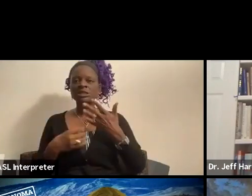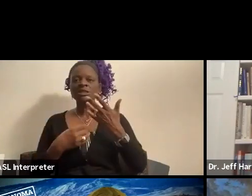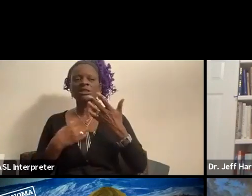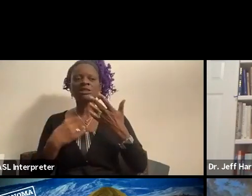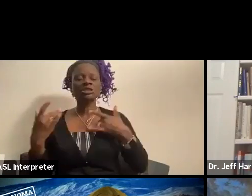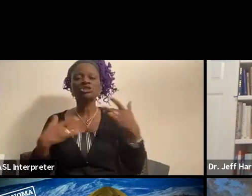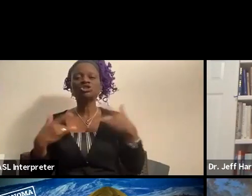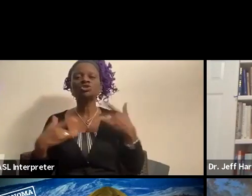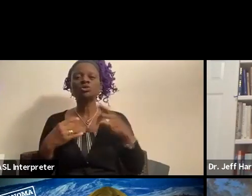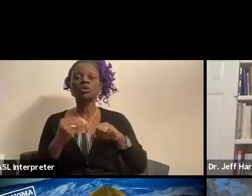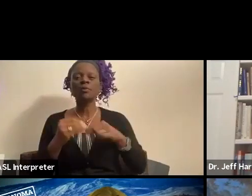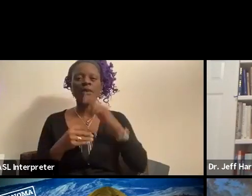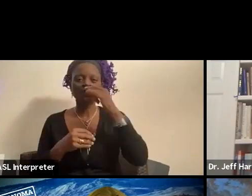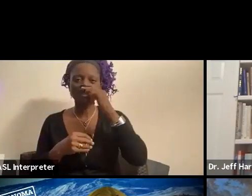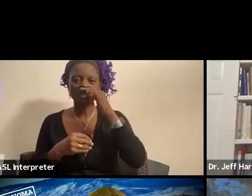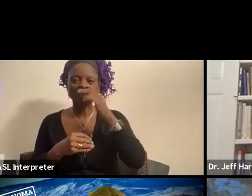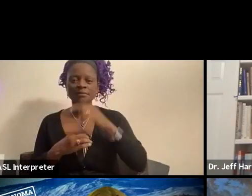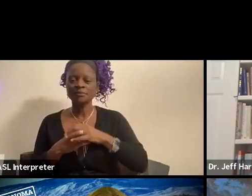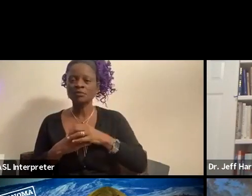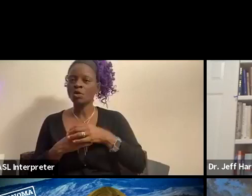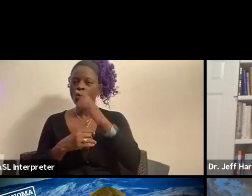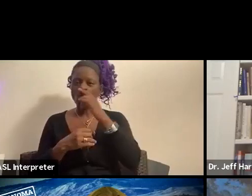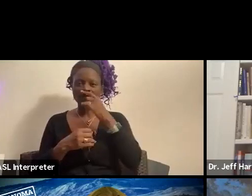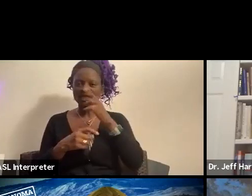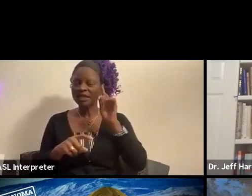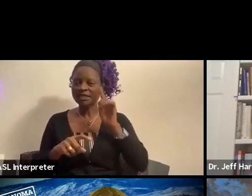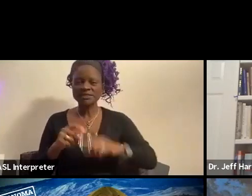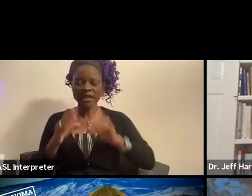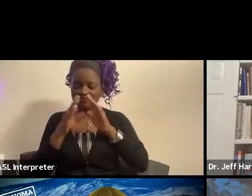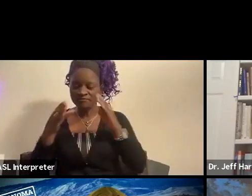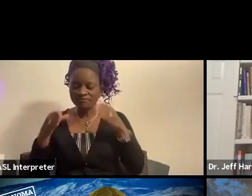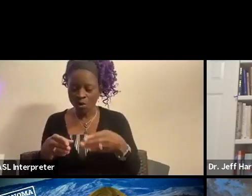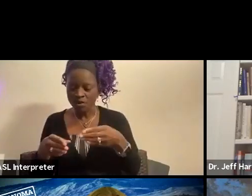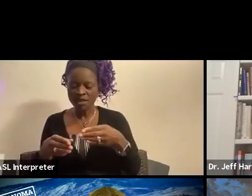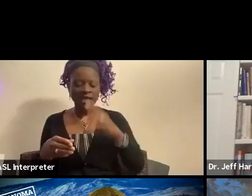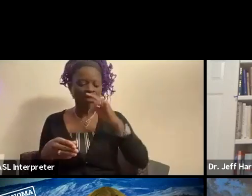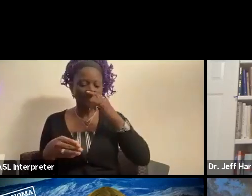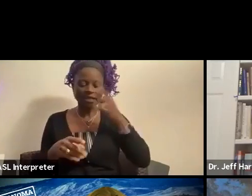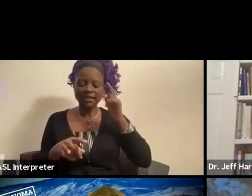When kids cannot focus, they cannot learn. So that's what I would my biggest advocacy